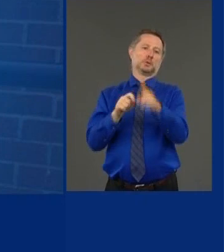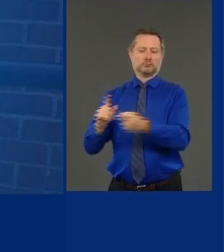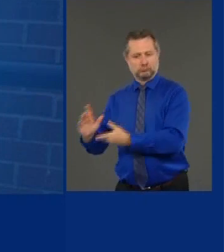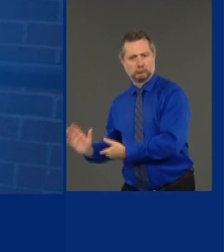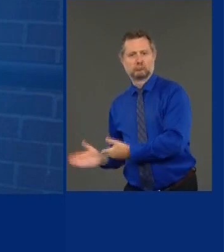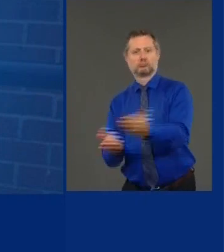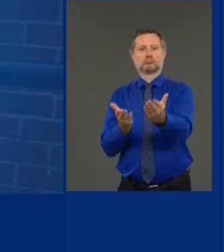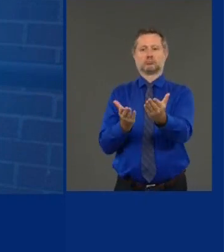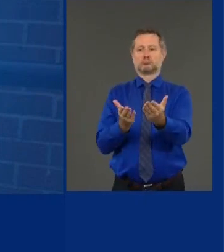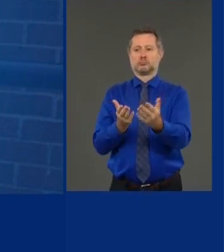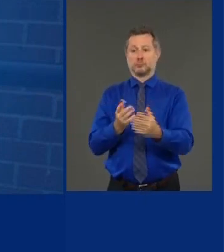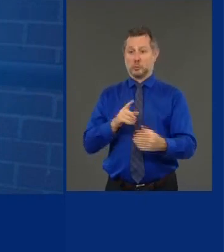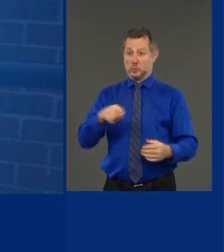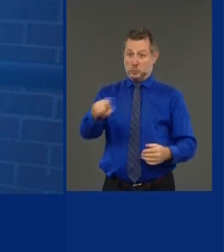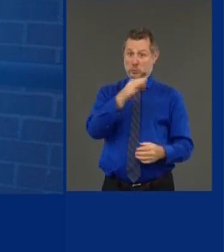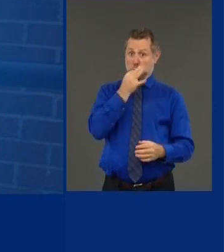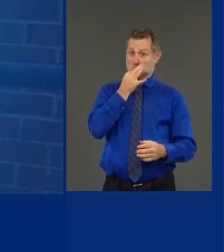INVITE THEM ONTO A VIDEO CHAT OR ONTO A CHAT ROOM, BUT THEY HAVE QUESTIONS.